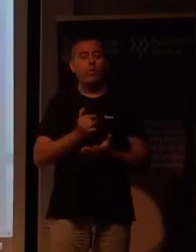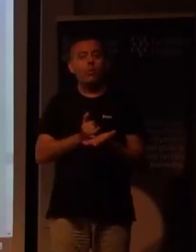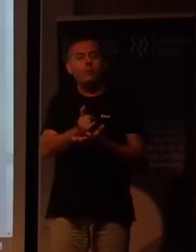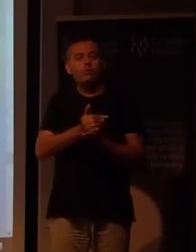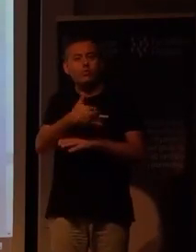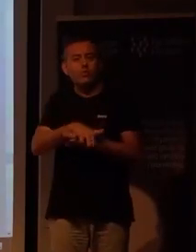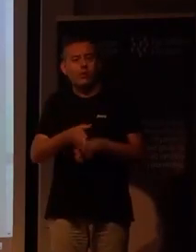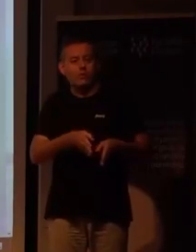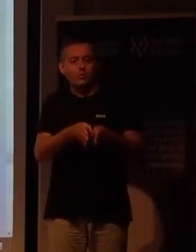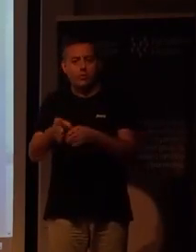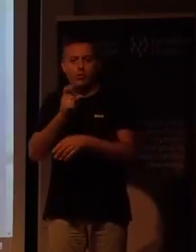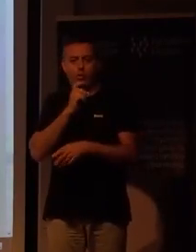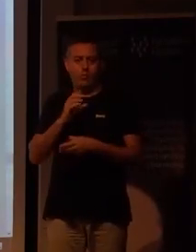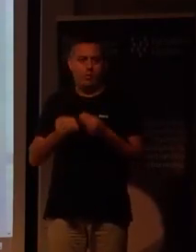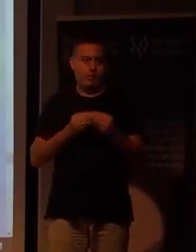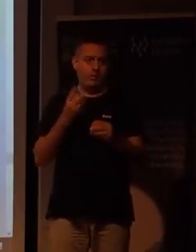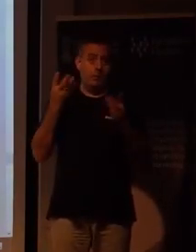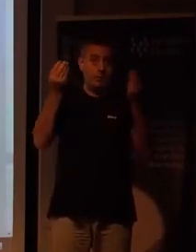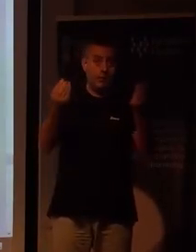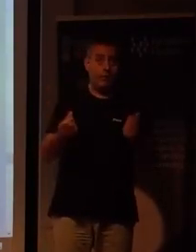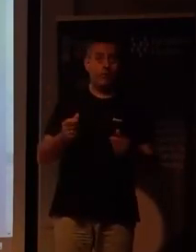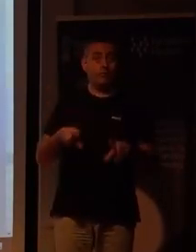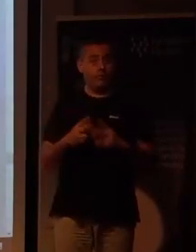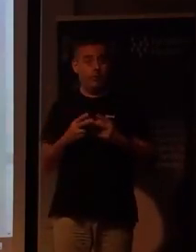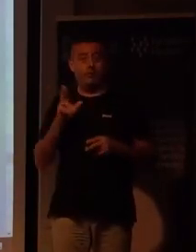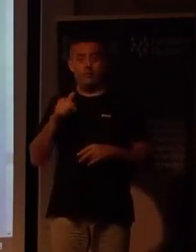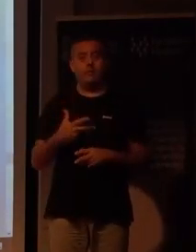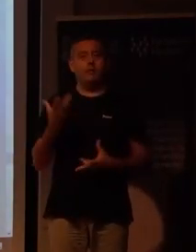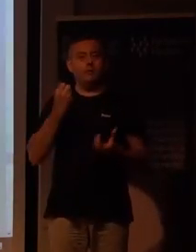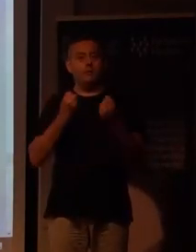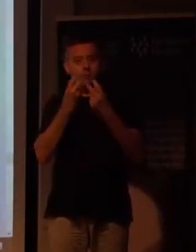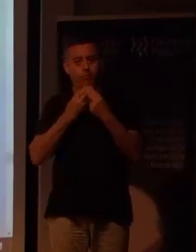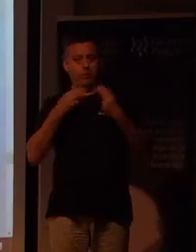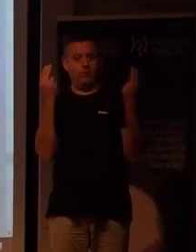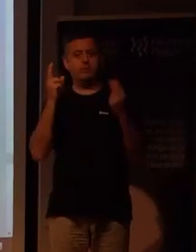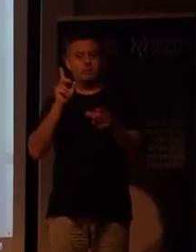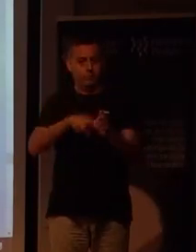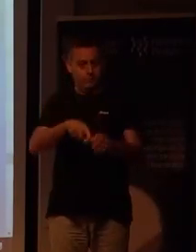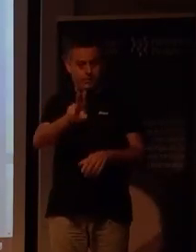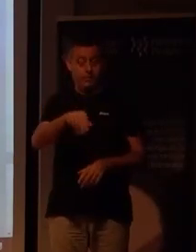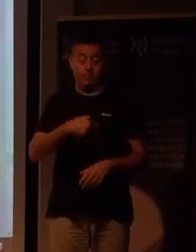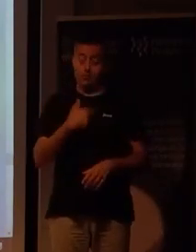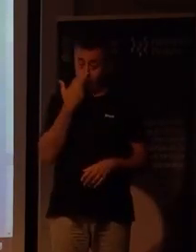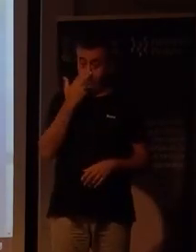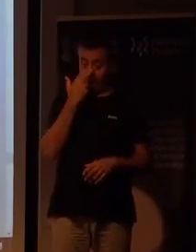Public administrations also participate and that is something that interests us a lot, that in the end this project serves so that